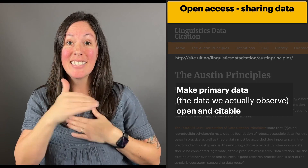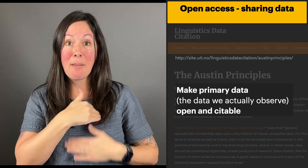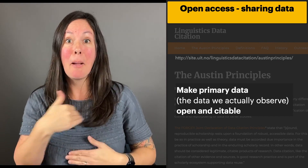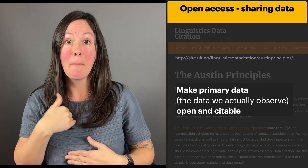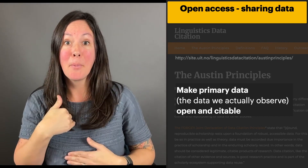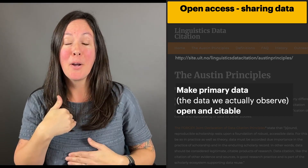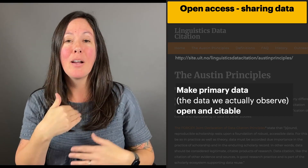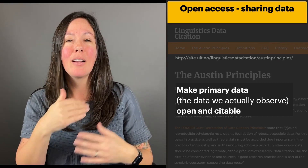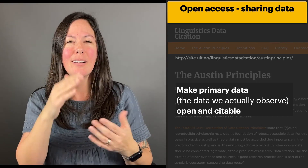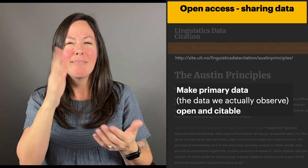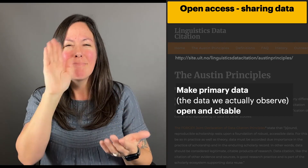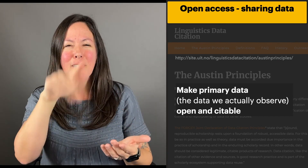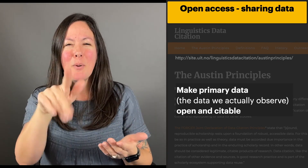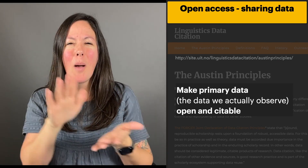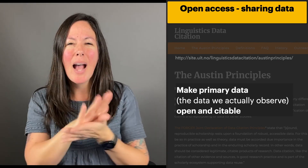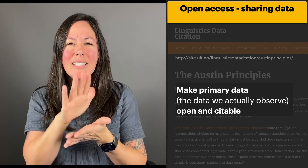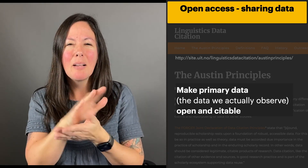your